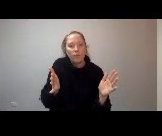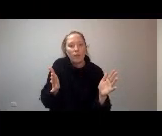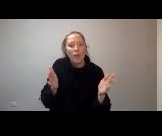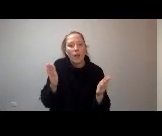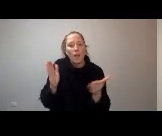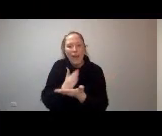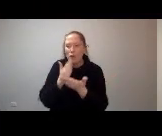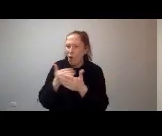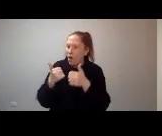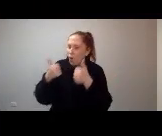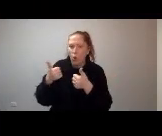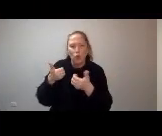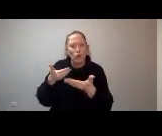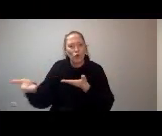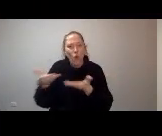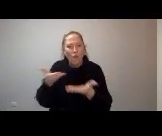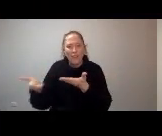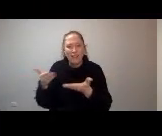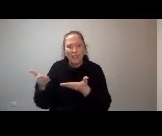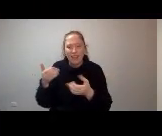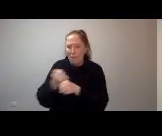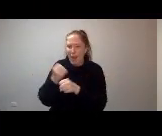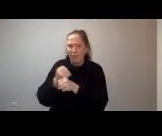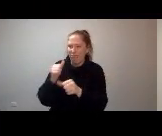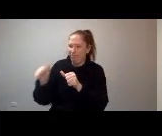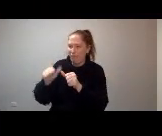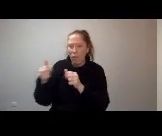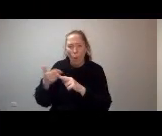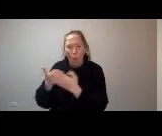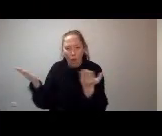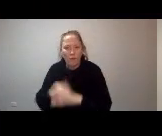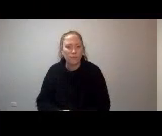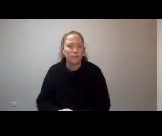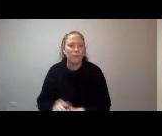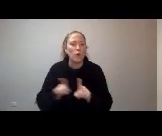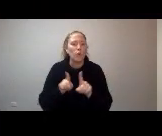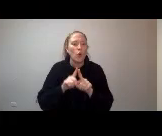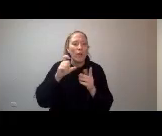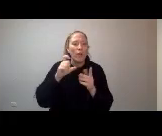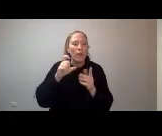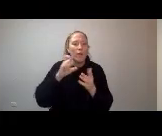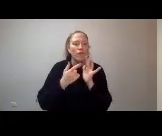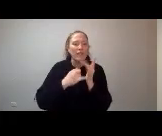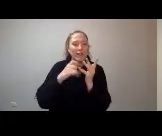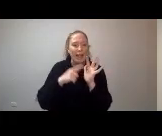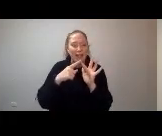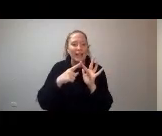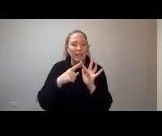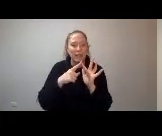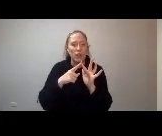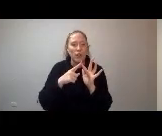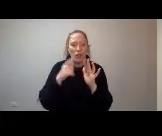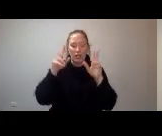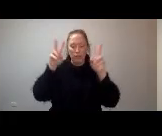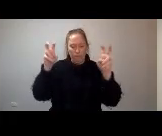can help prevent inequities. Emeritus Professor Christine Bigby, AO, Founding Director of the Living with Disability Research Centre